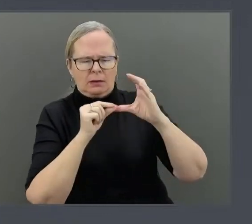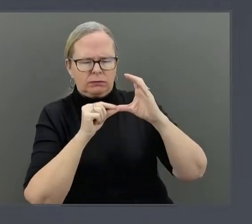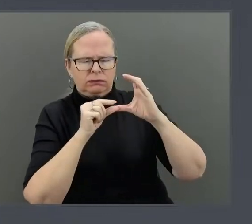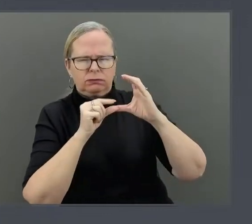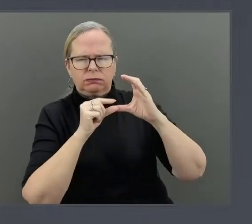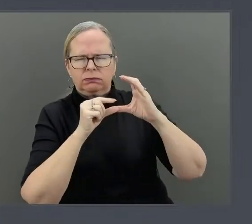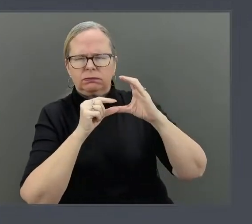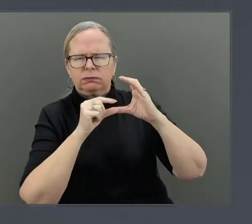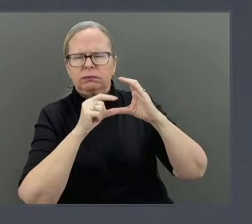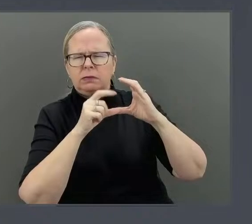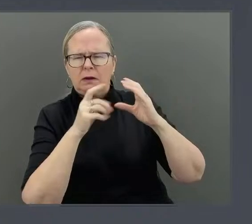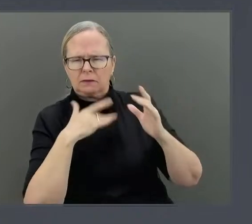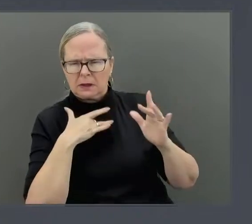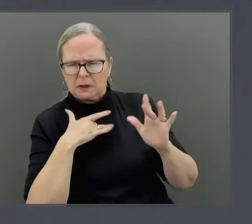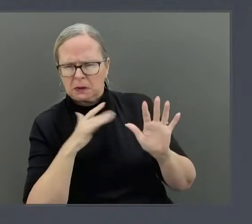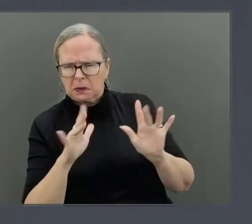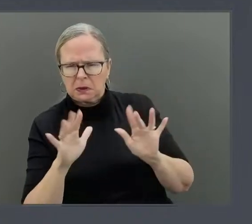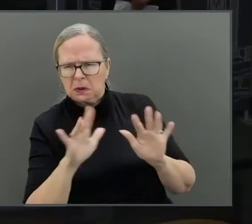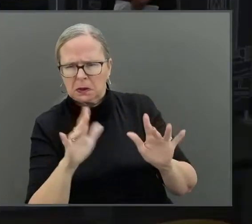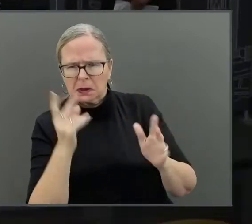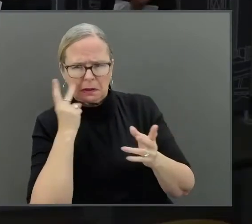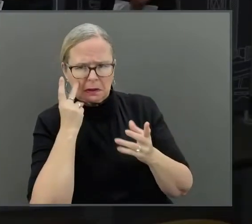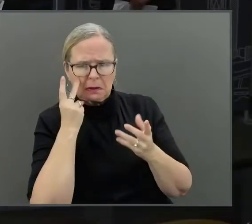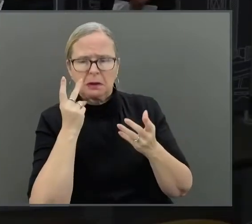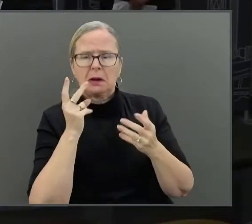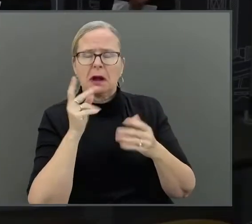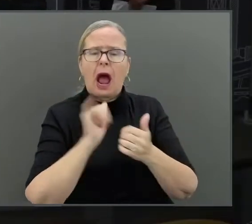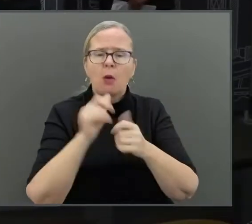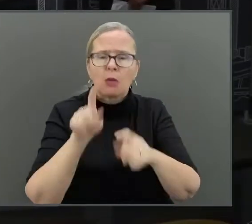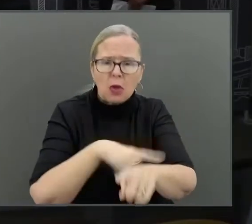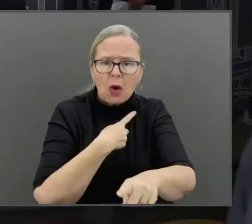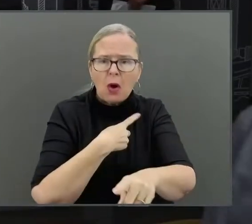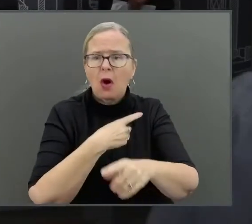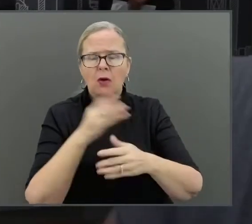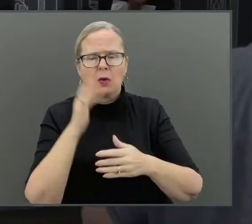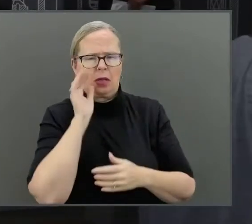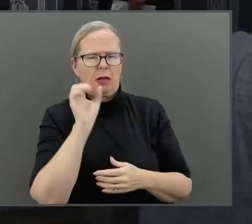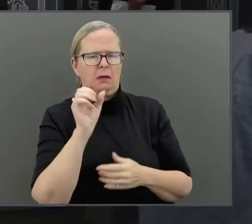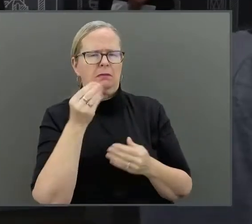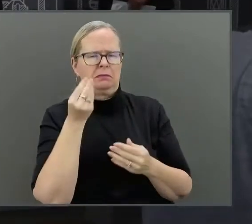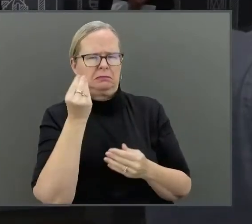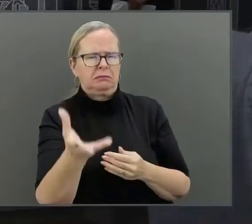turn things over to you deputy chief Kobe der from the Calgary Emergency Management agency